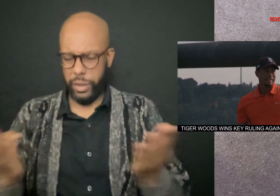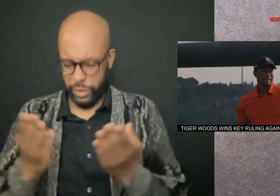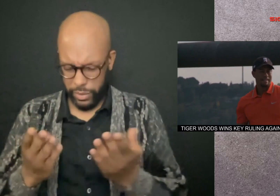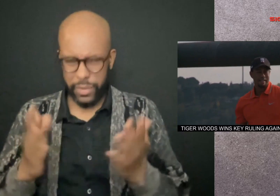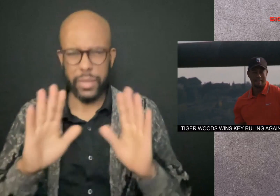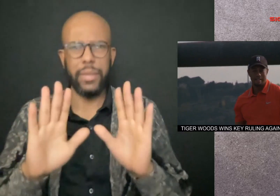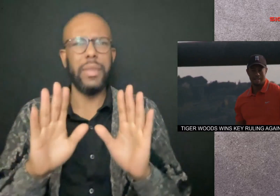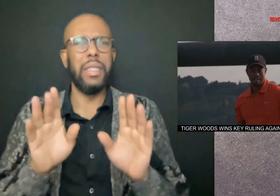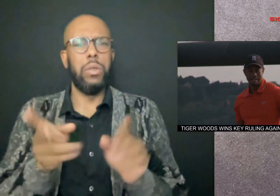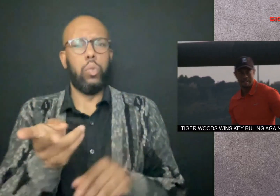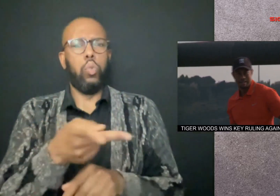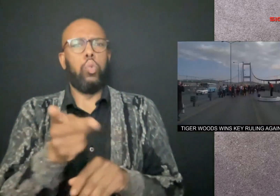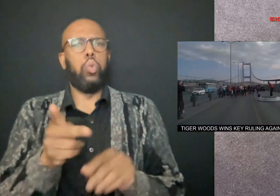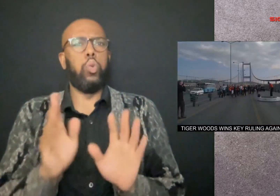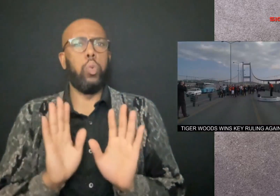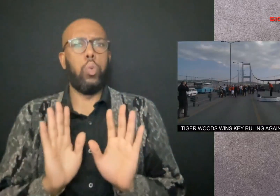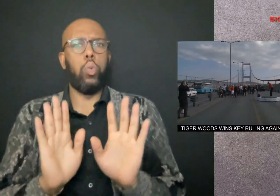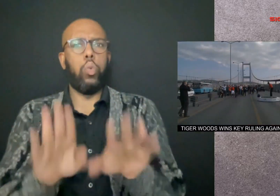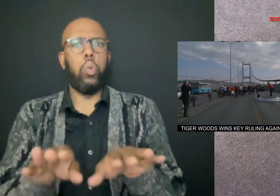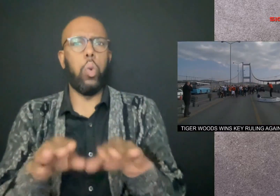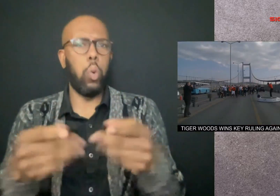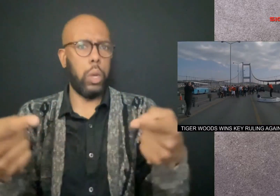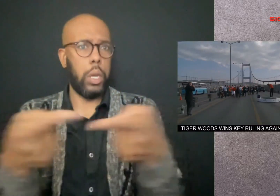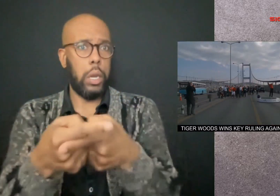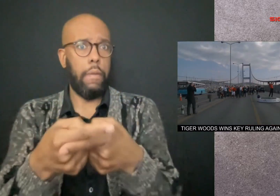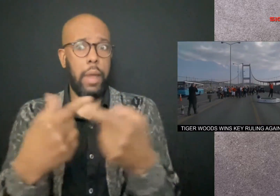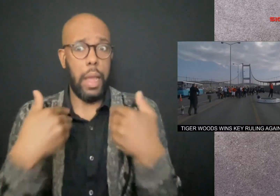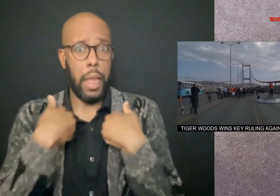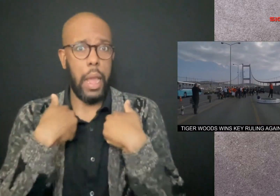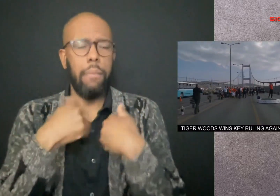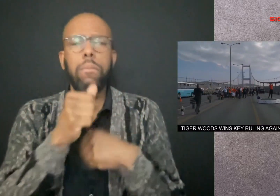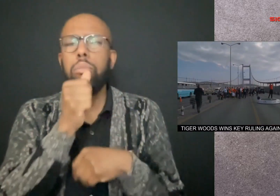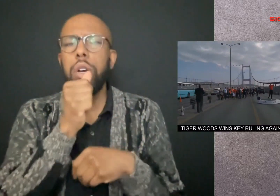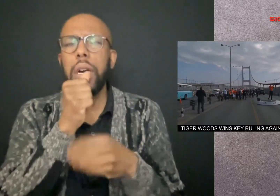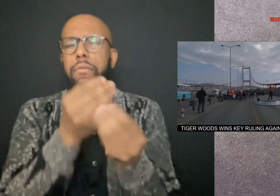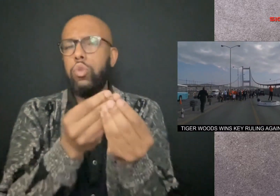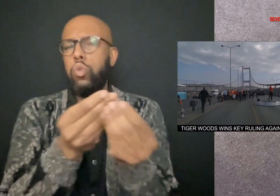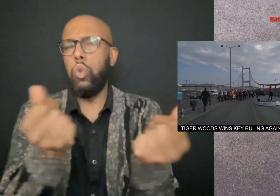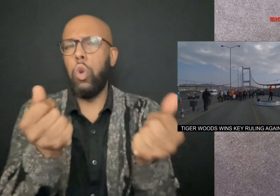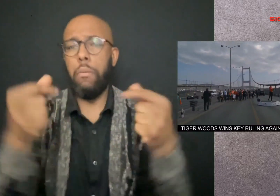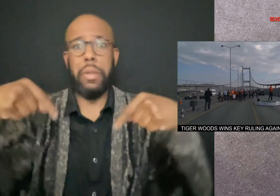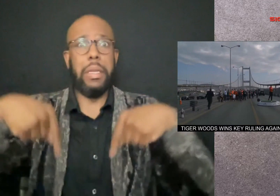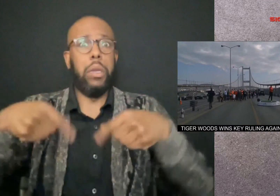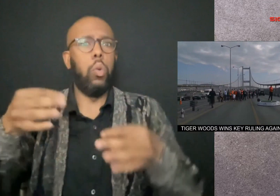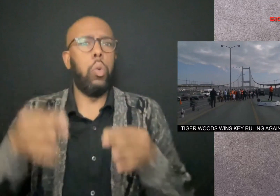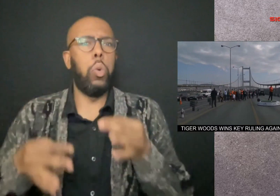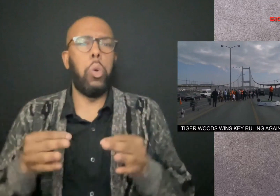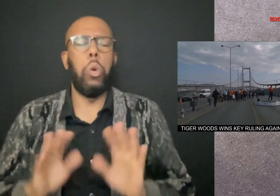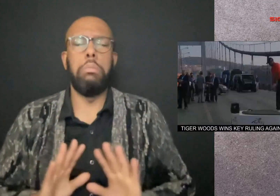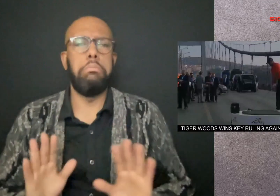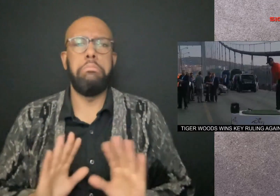but the judge ruled the two should resolve their conflict through private arbitration and not in open court